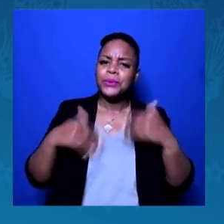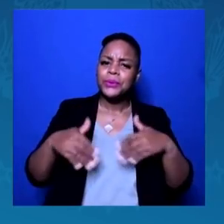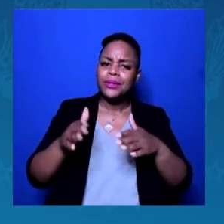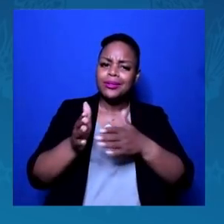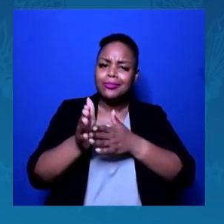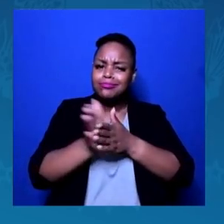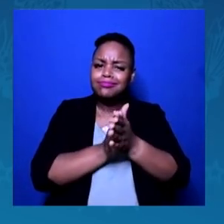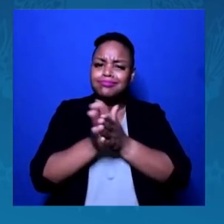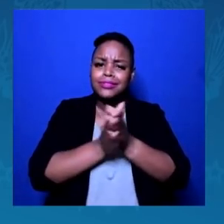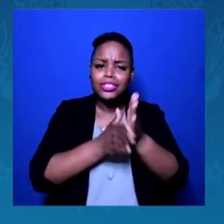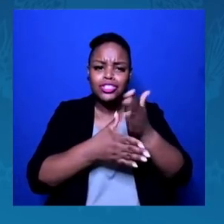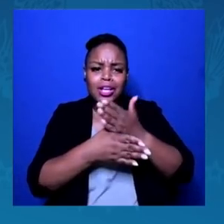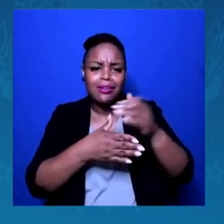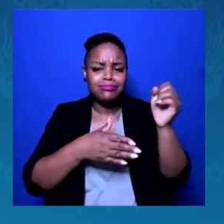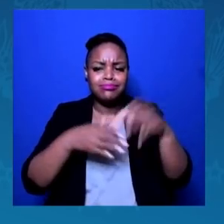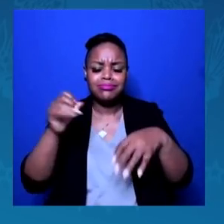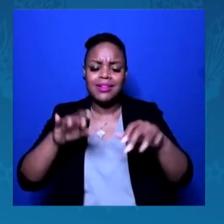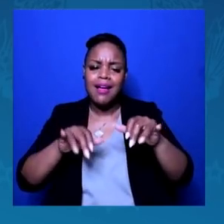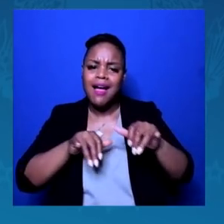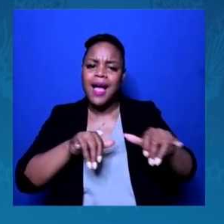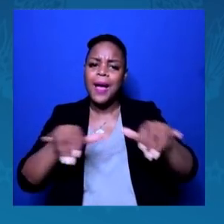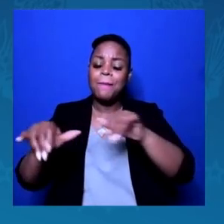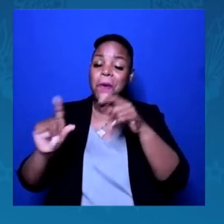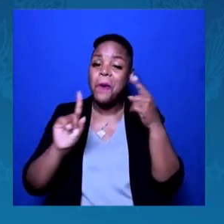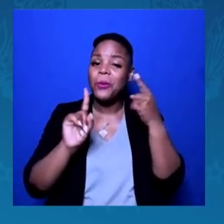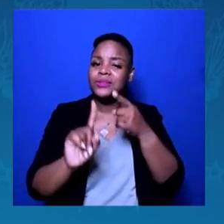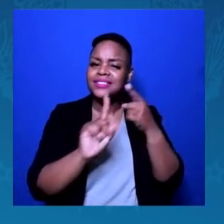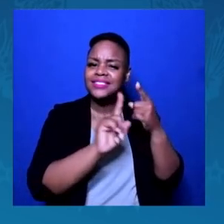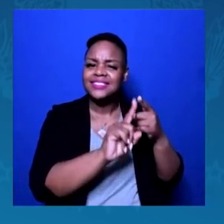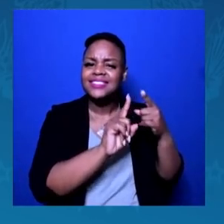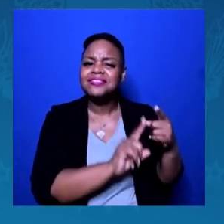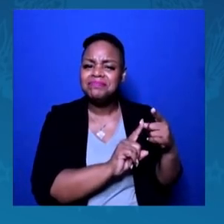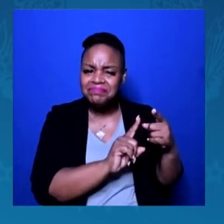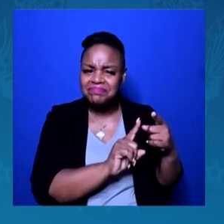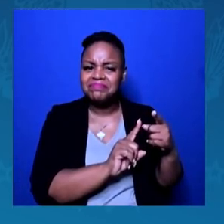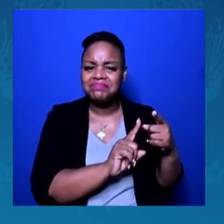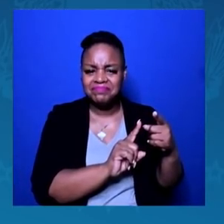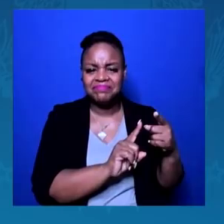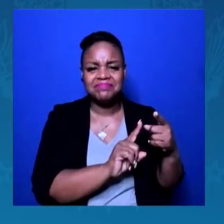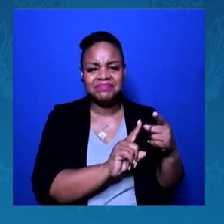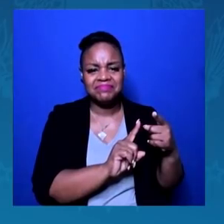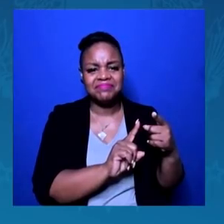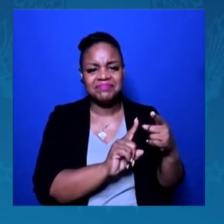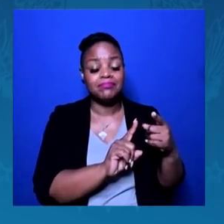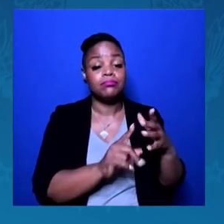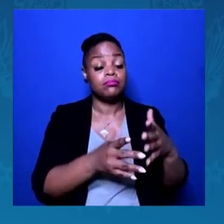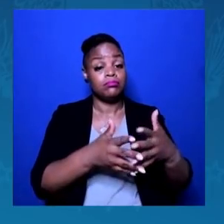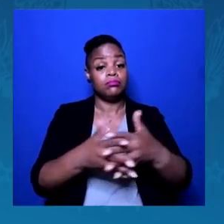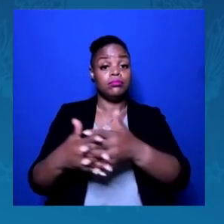We know it matters deeply to the well-being of the American people, that we maintain and strengthen these partnerships.